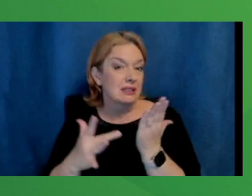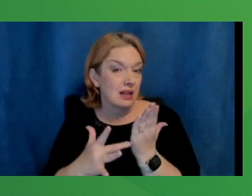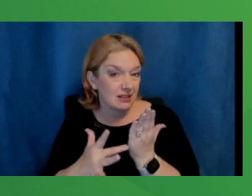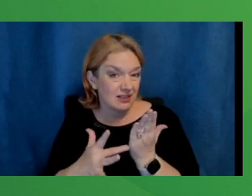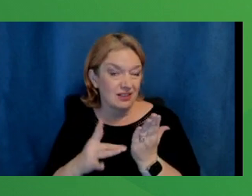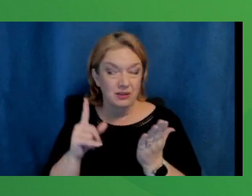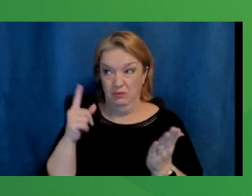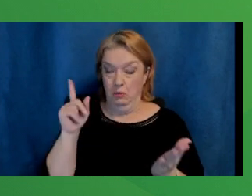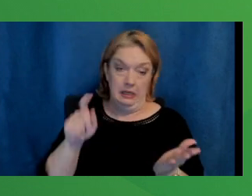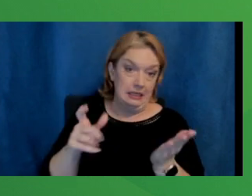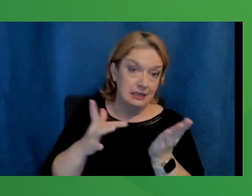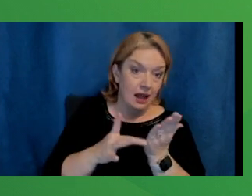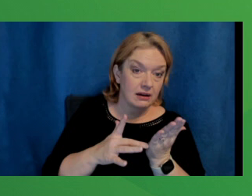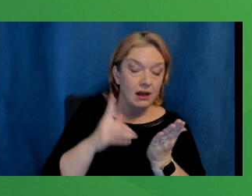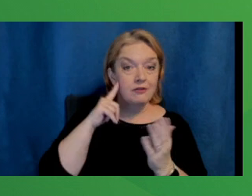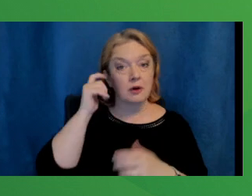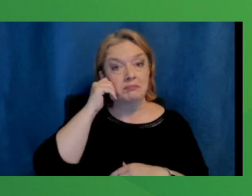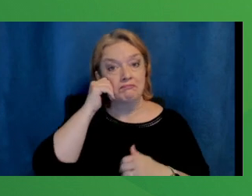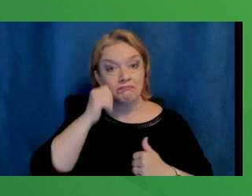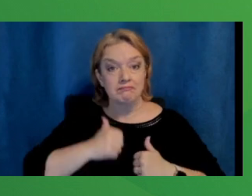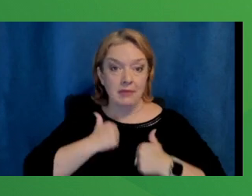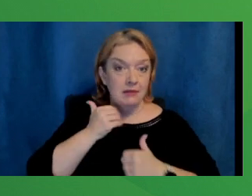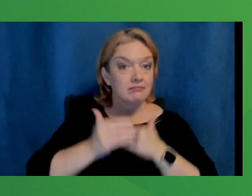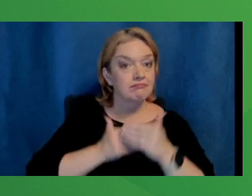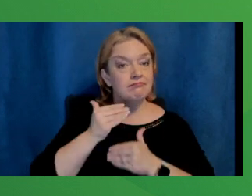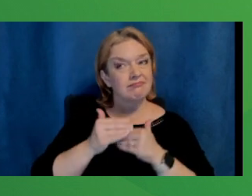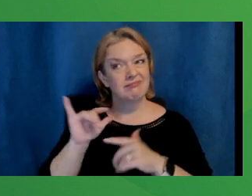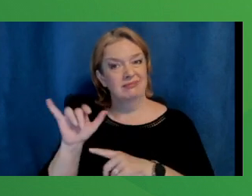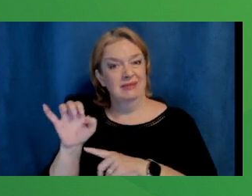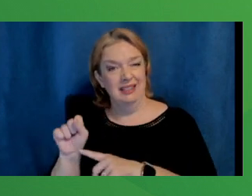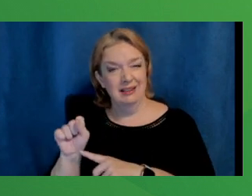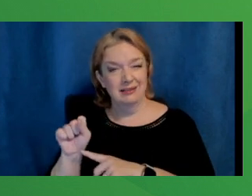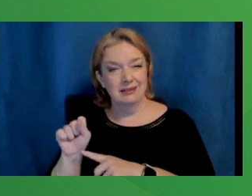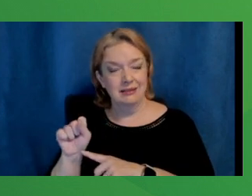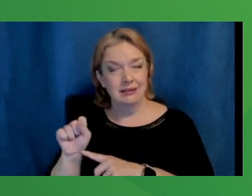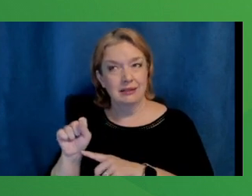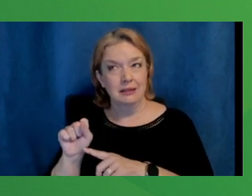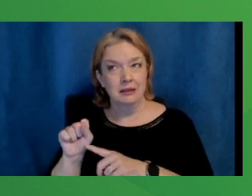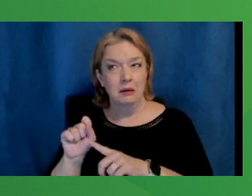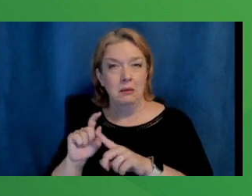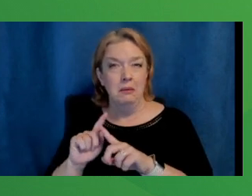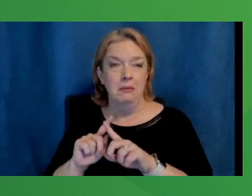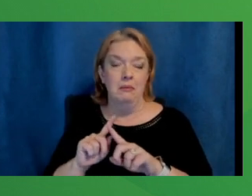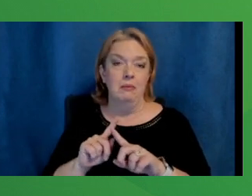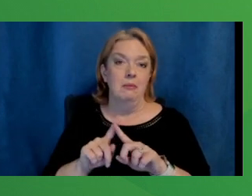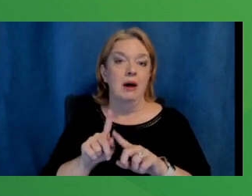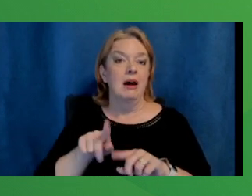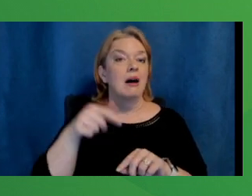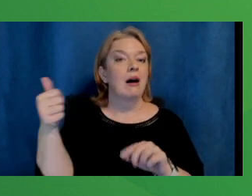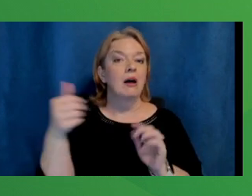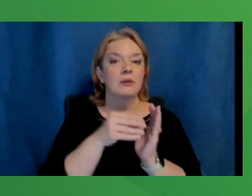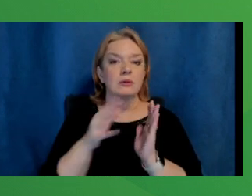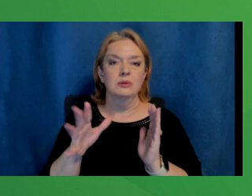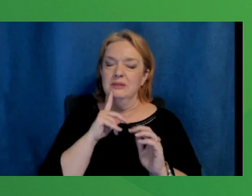for daily living. But the other figure, the other student, thought that it was wrong because it's